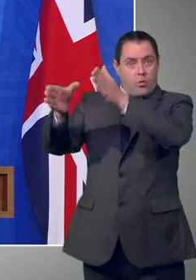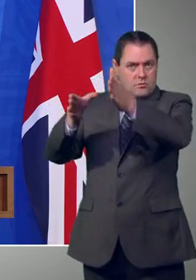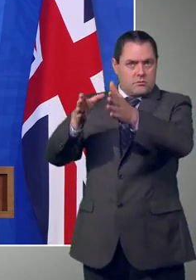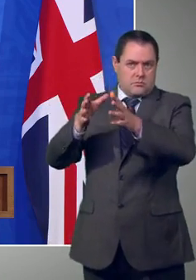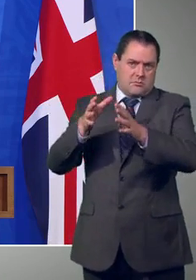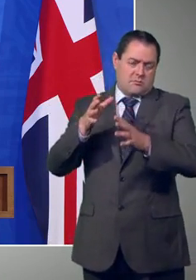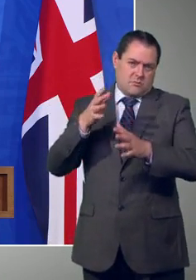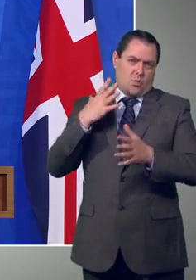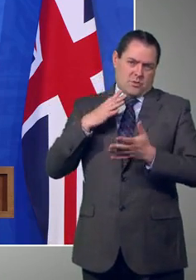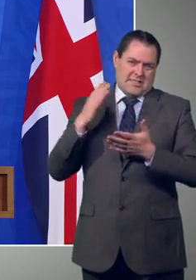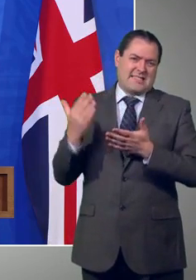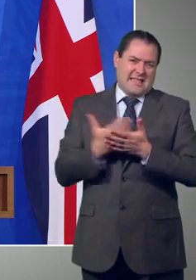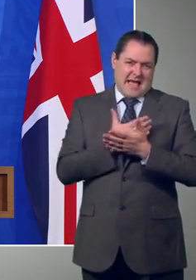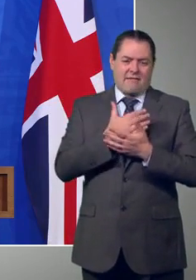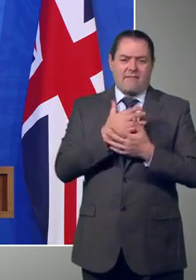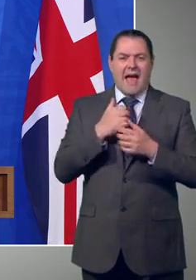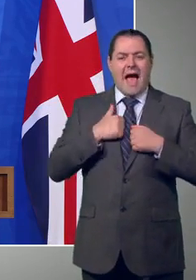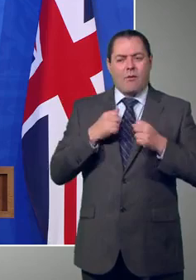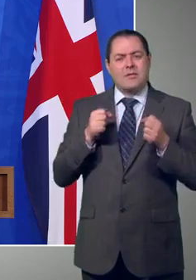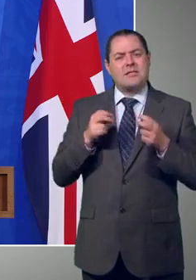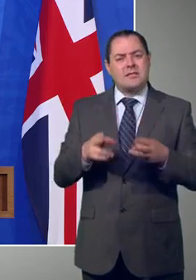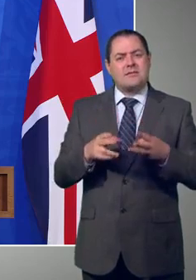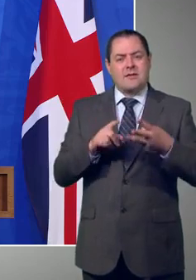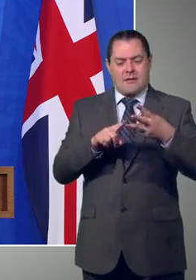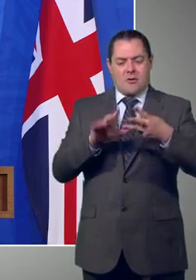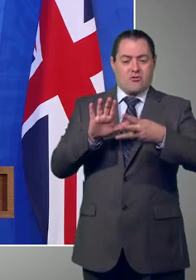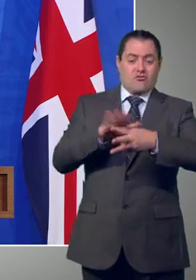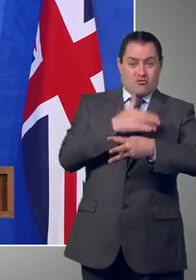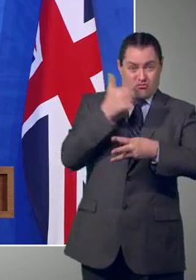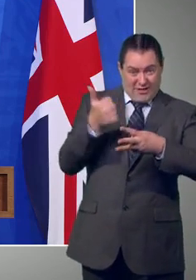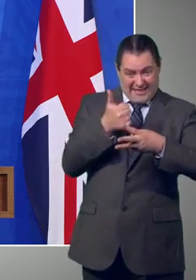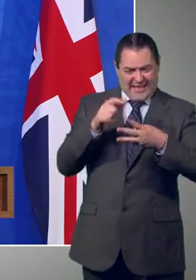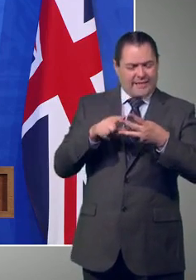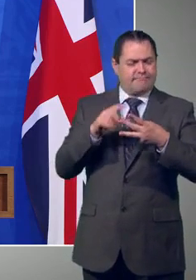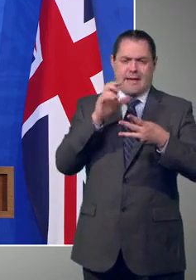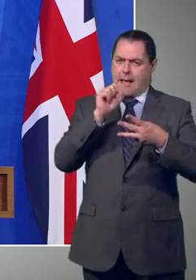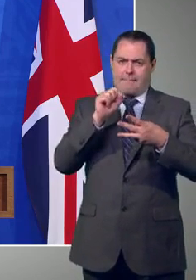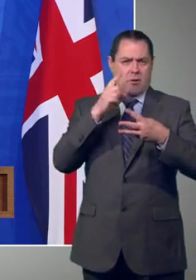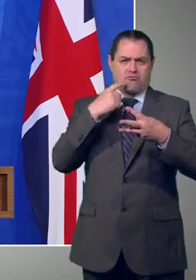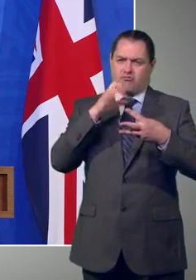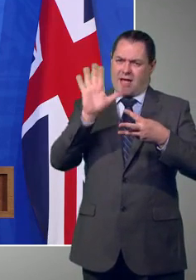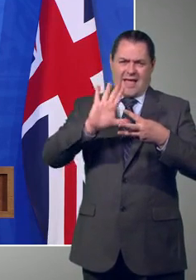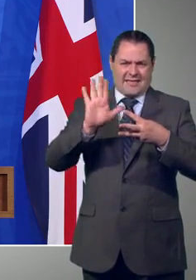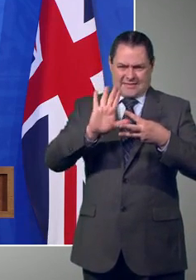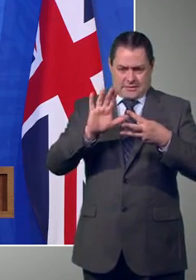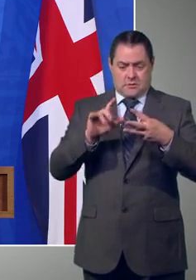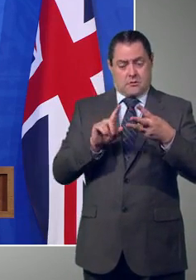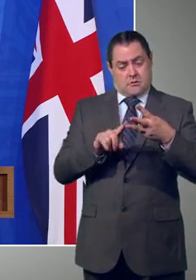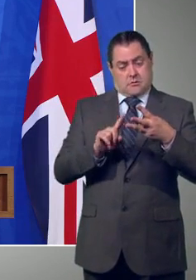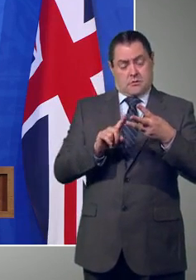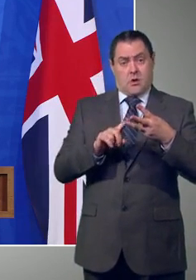red, Amber and green list so, of course, right now you can